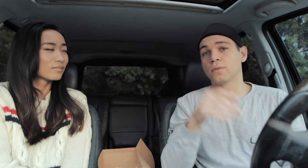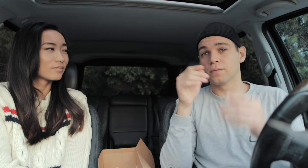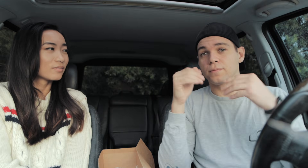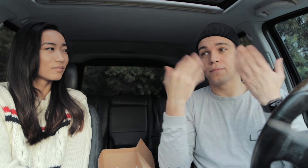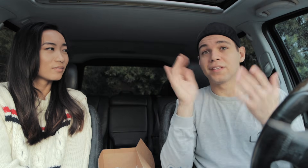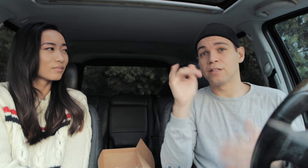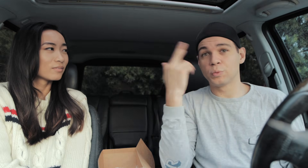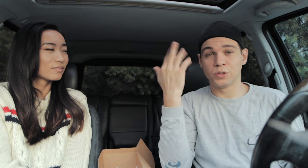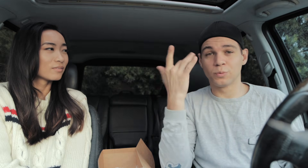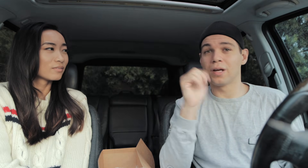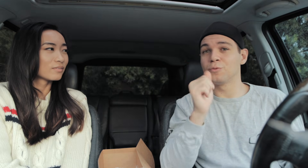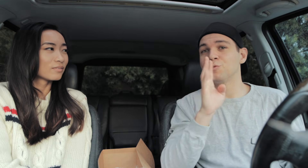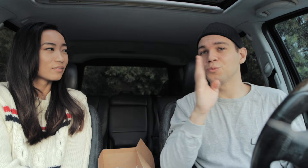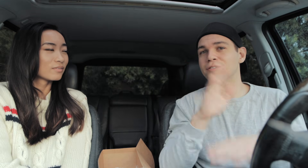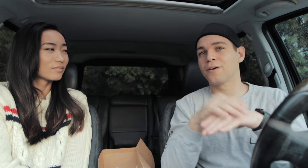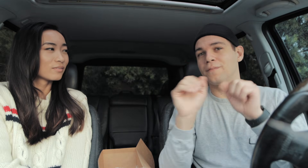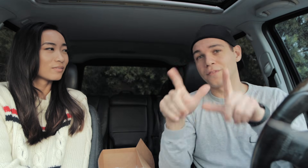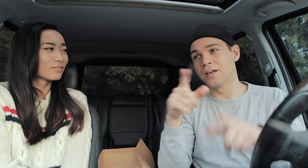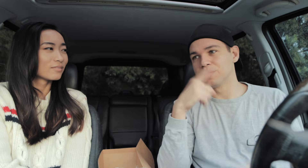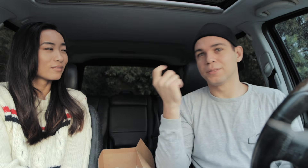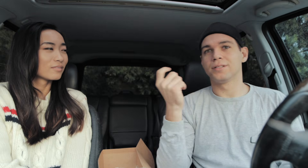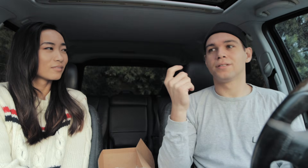so that's one reason why I don't talk on the vlogs